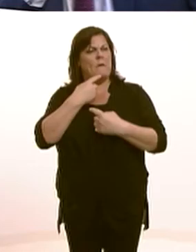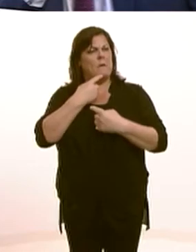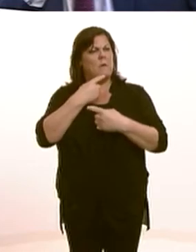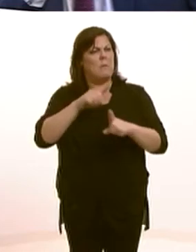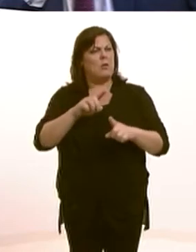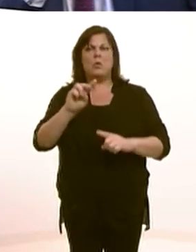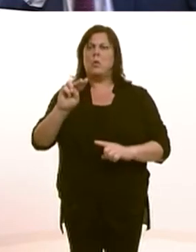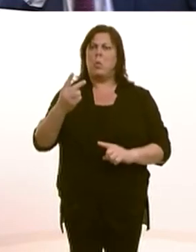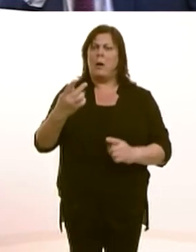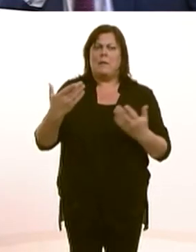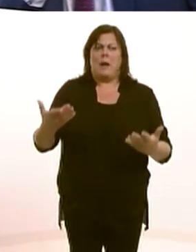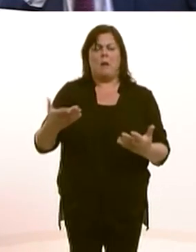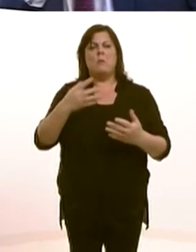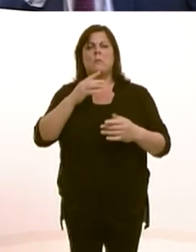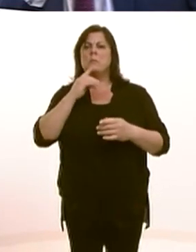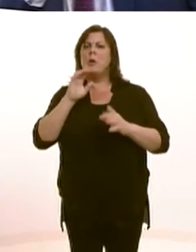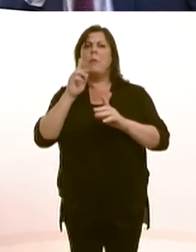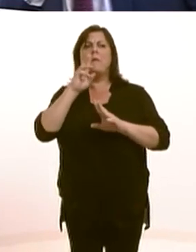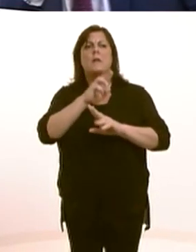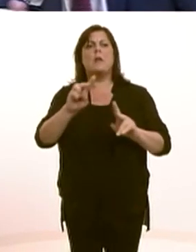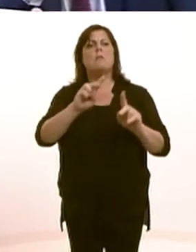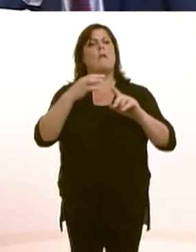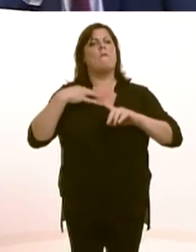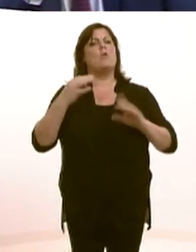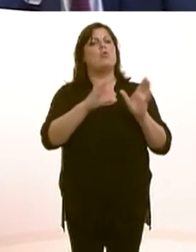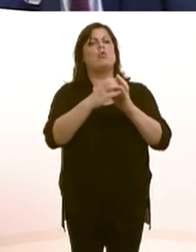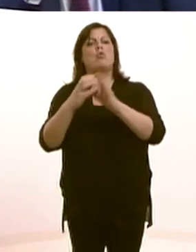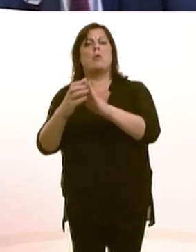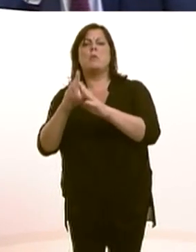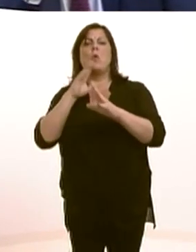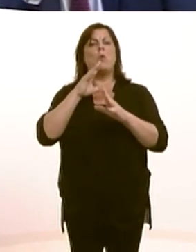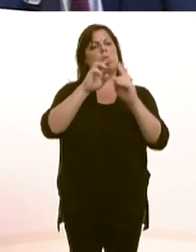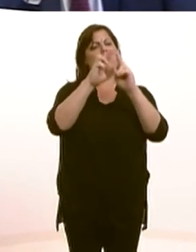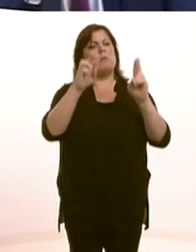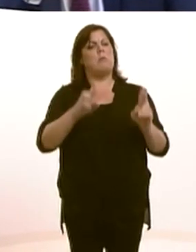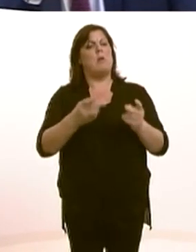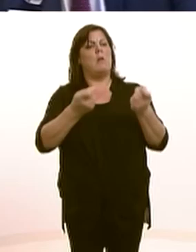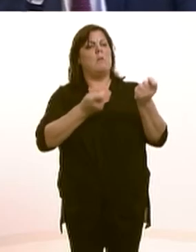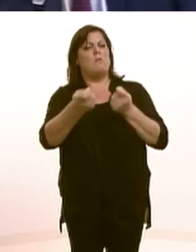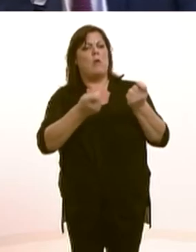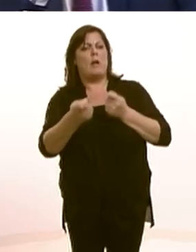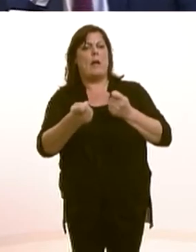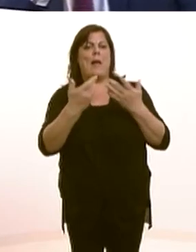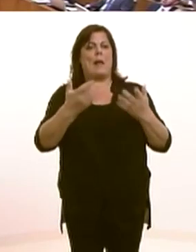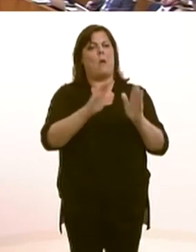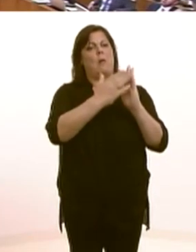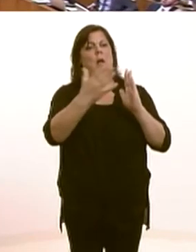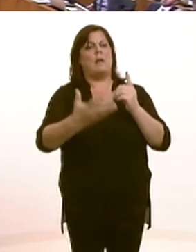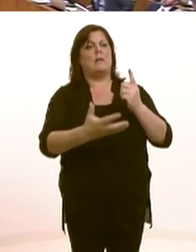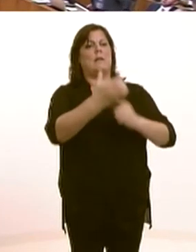taken over libraries, have taken our advice and are making those libraries a success. Simon Thomas: 5.